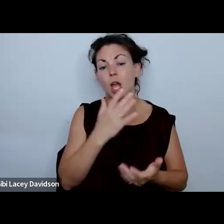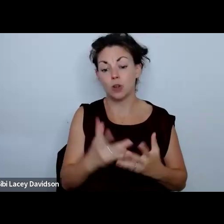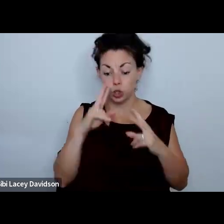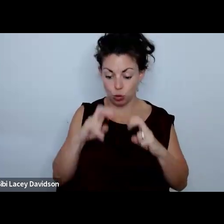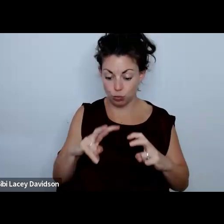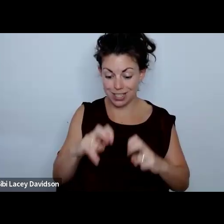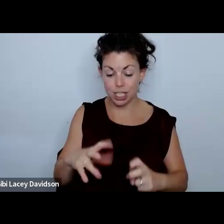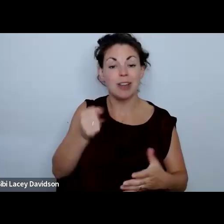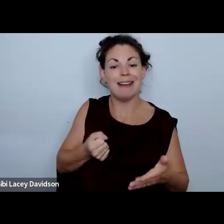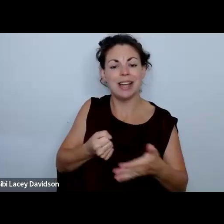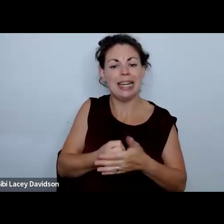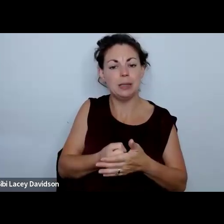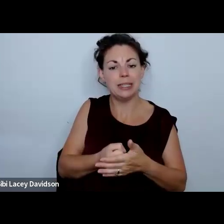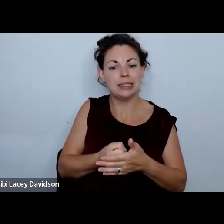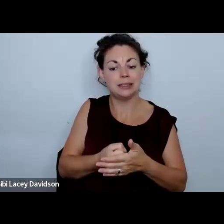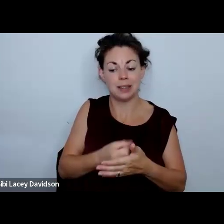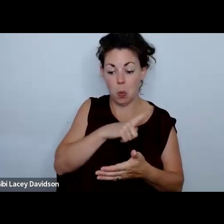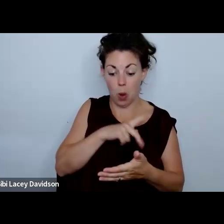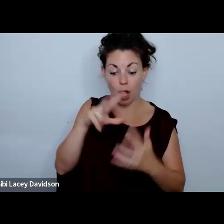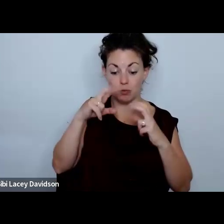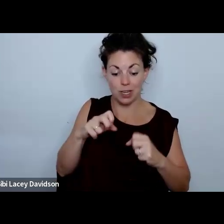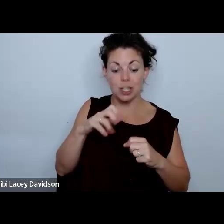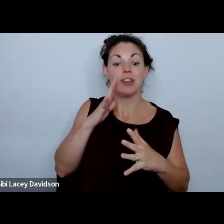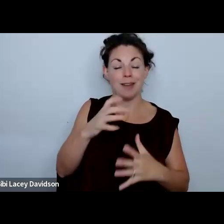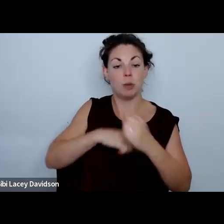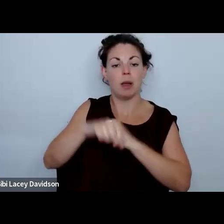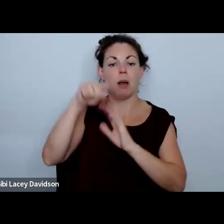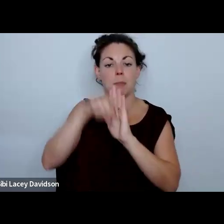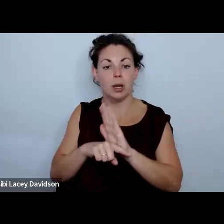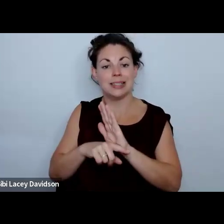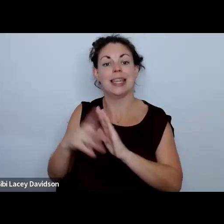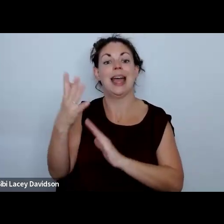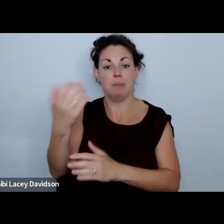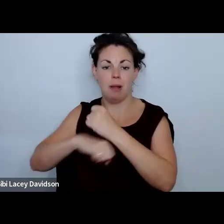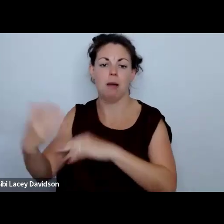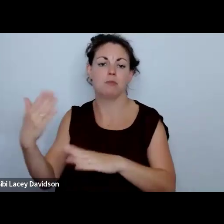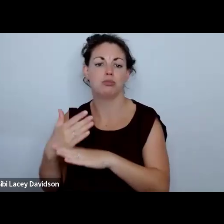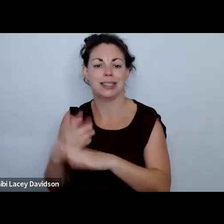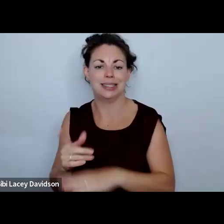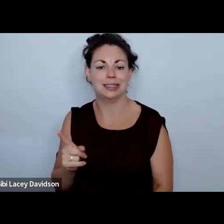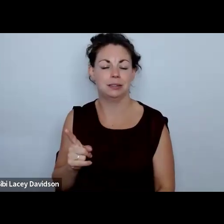Chaired by the former Paralympian Baroness Tanni Grey-Thompson, the commission is a cross-party